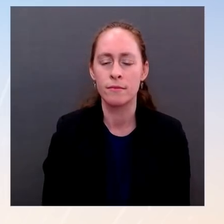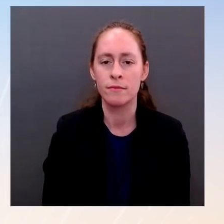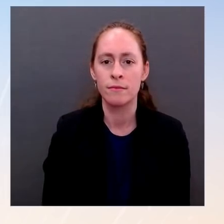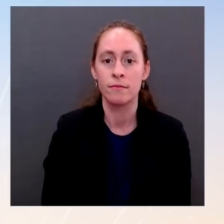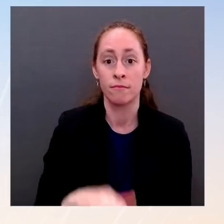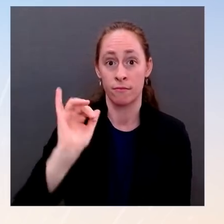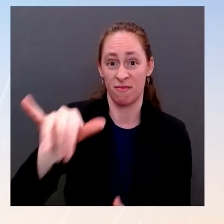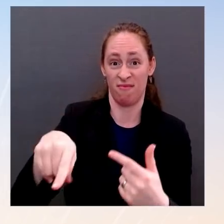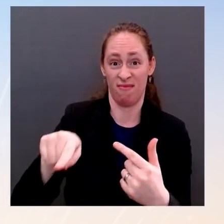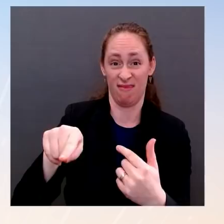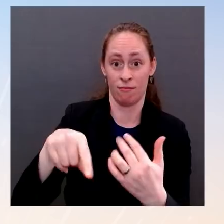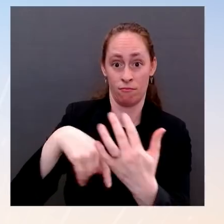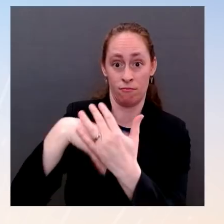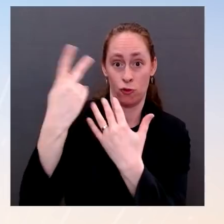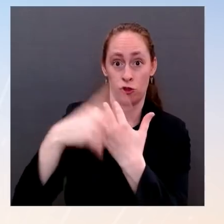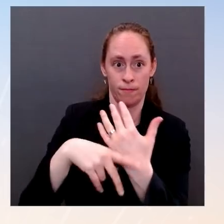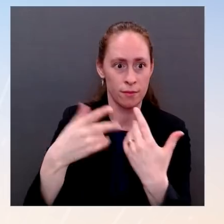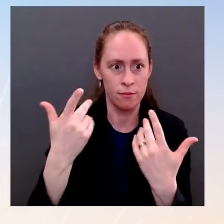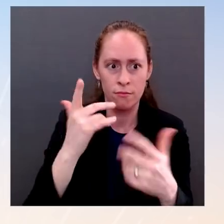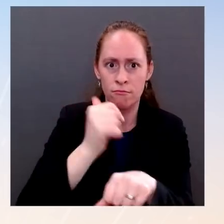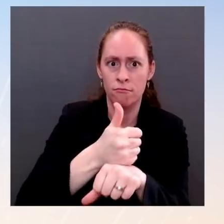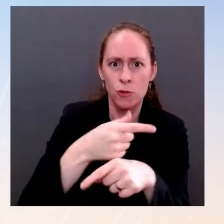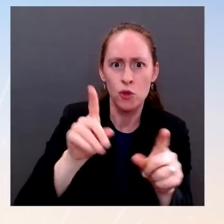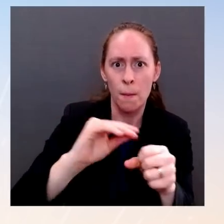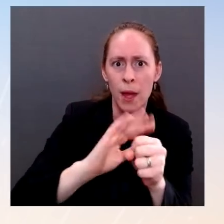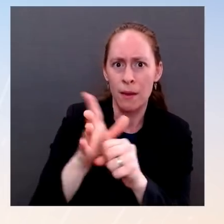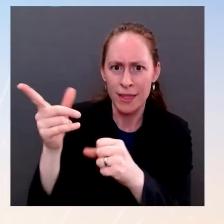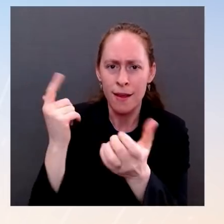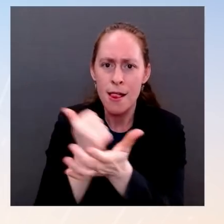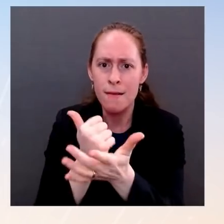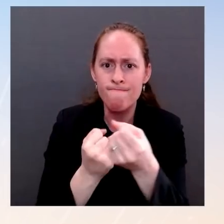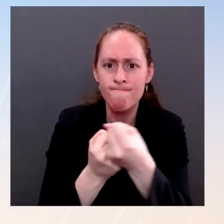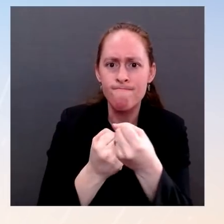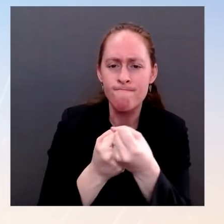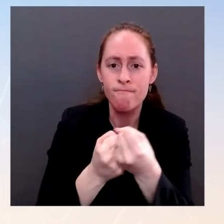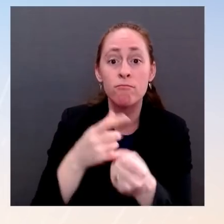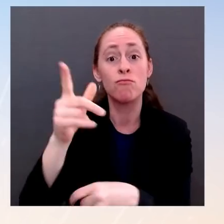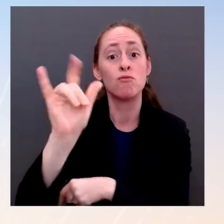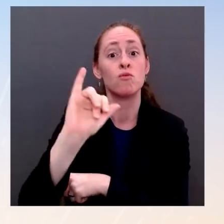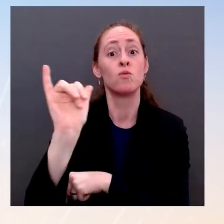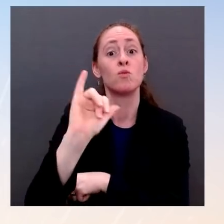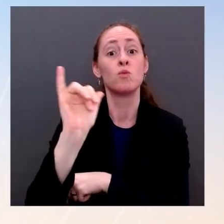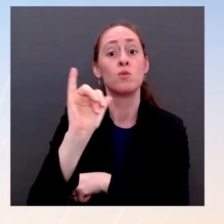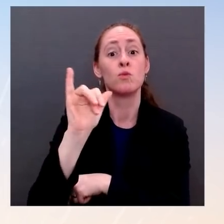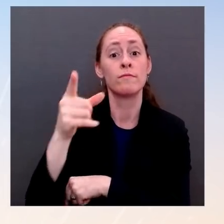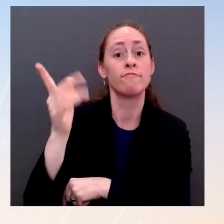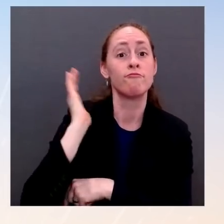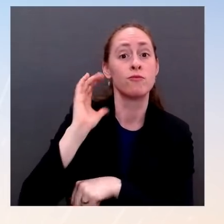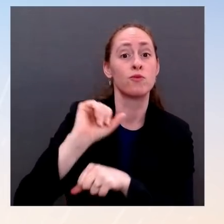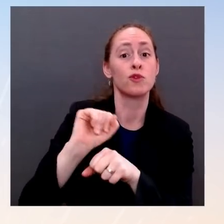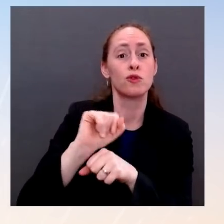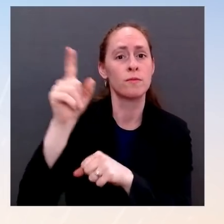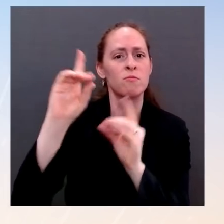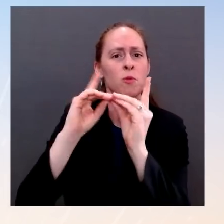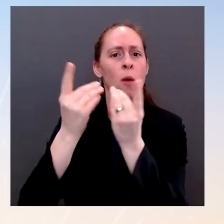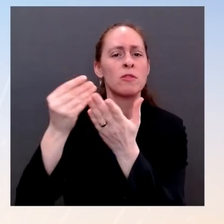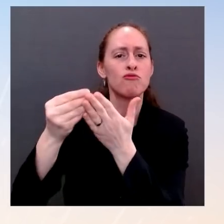at the Treasury Department during the Obama-Biden administration, as well as a Deputy Assistant Secretary for International Affairs.